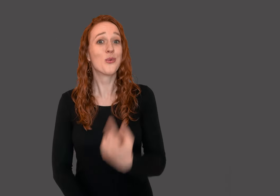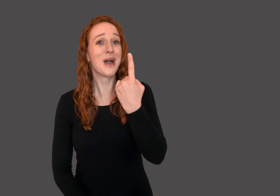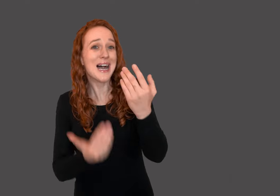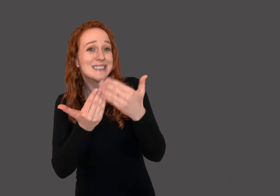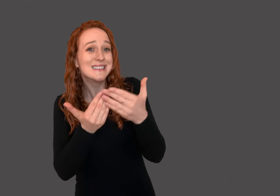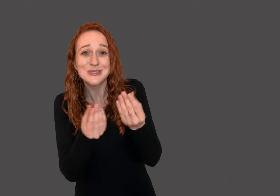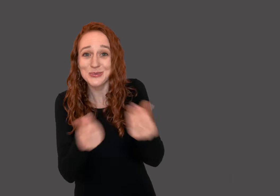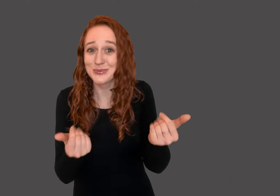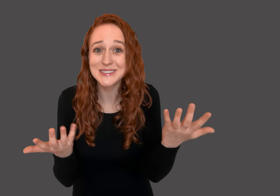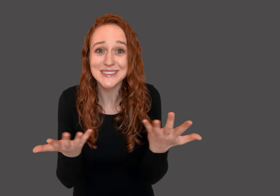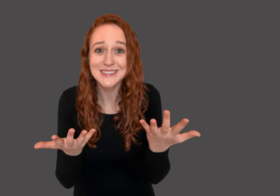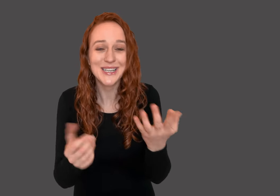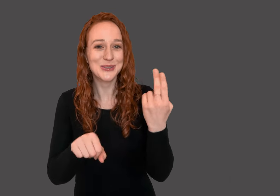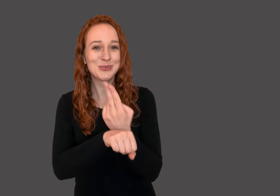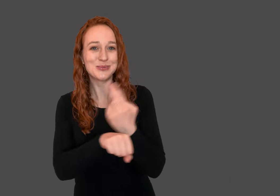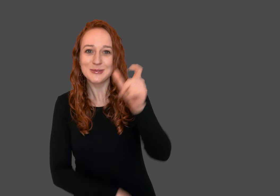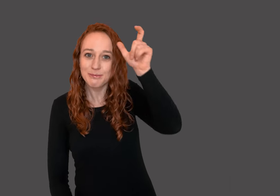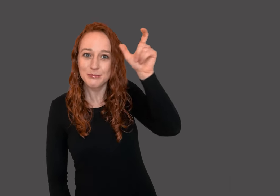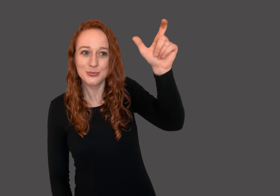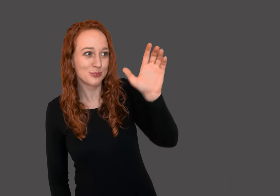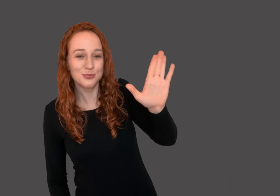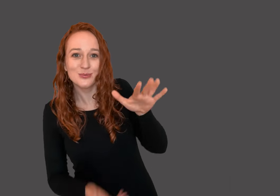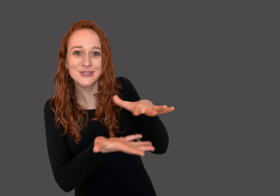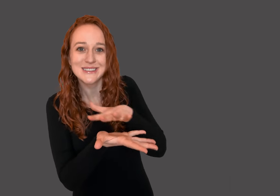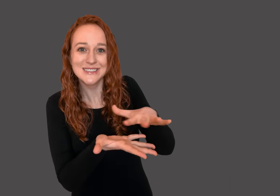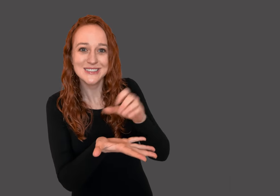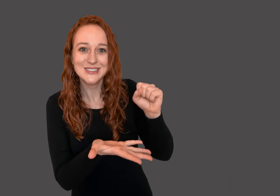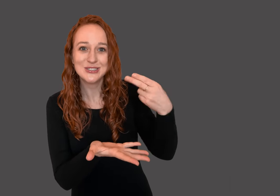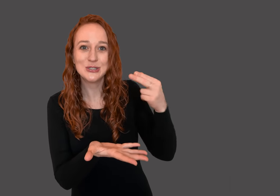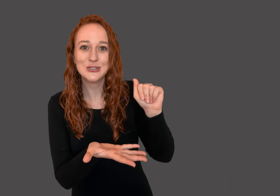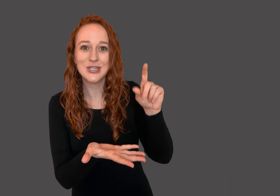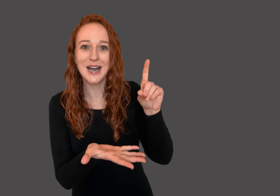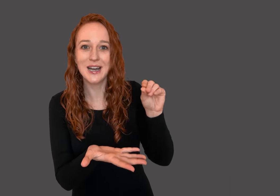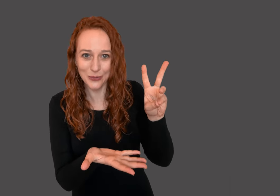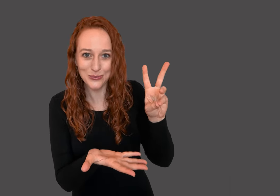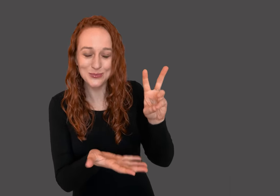One easy solution is to use the Moon’s shadow!